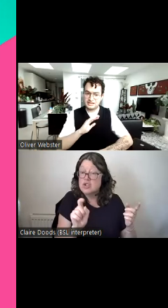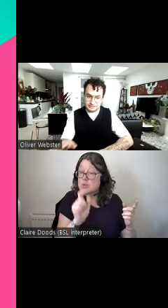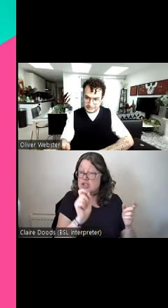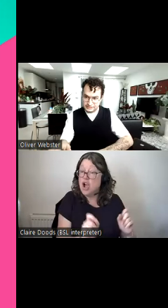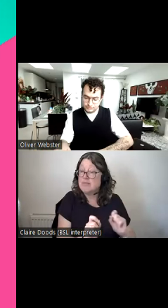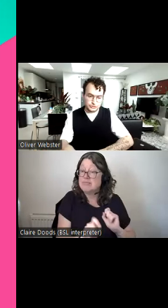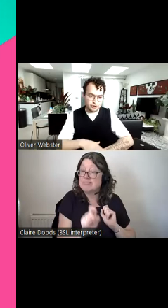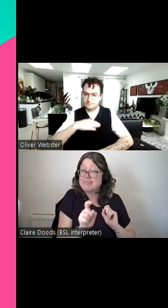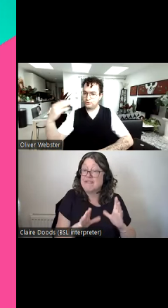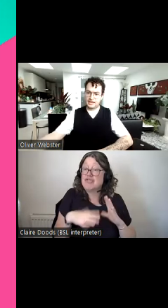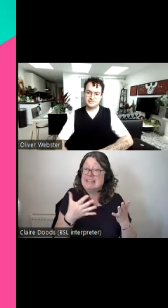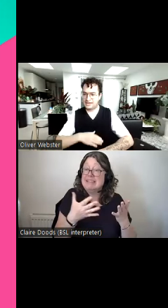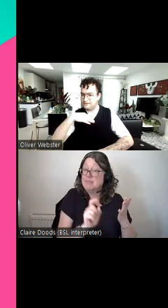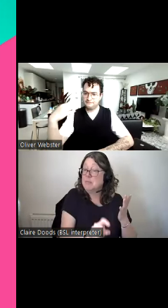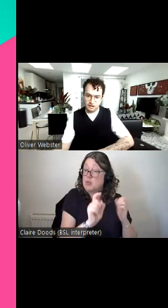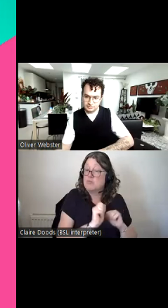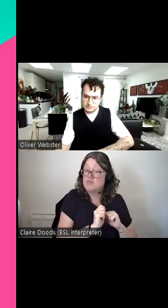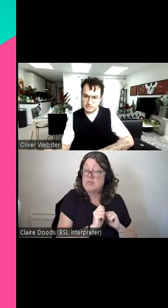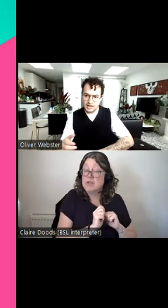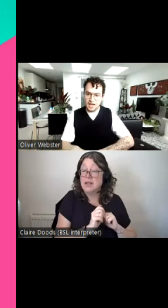It's easy. You don't need to book anything in advance.